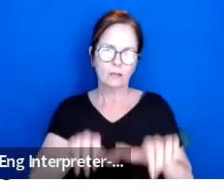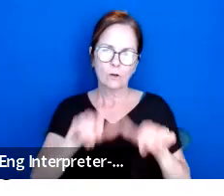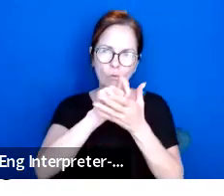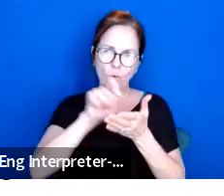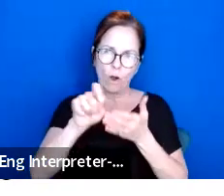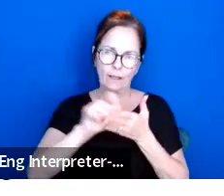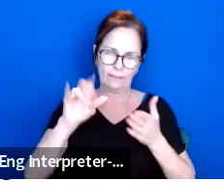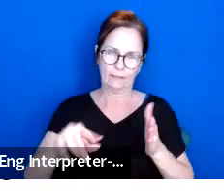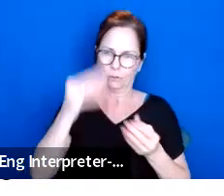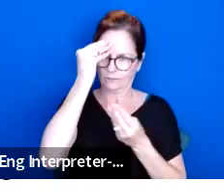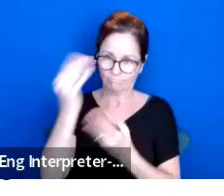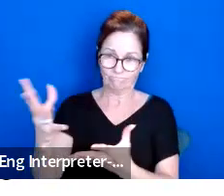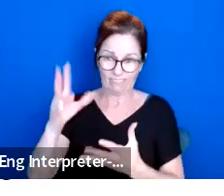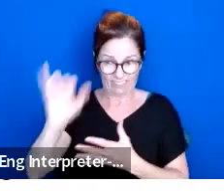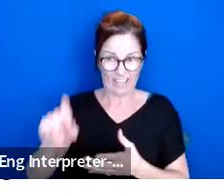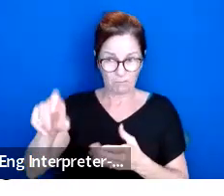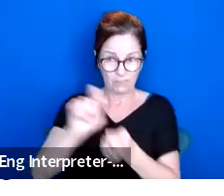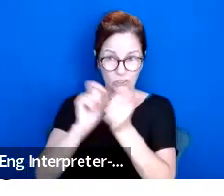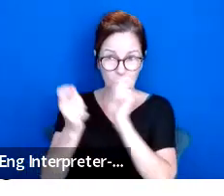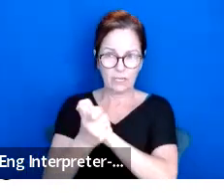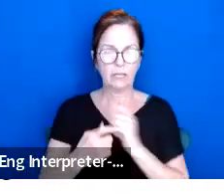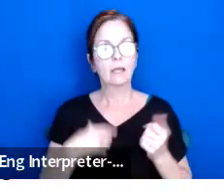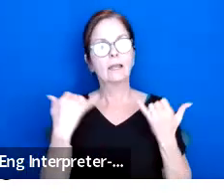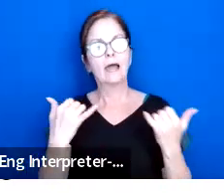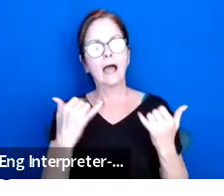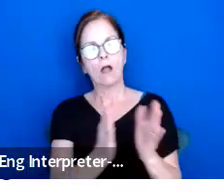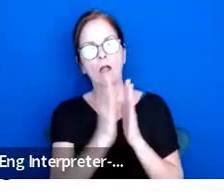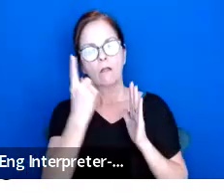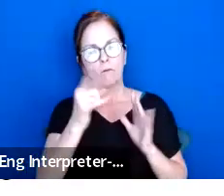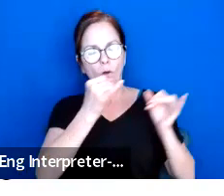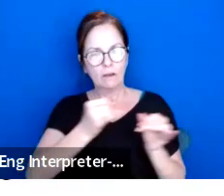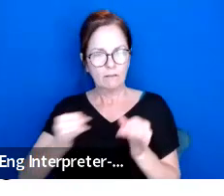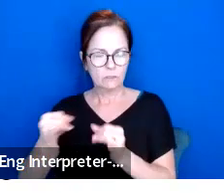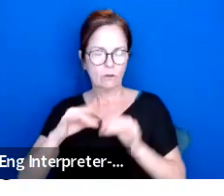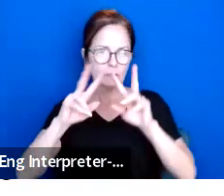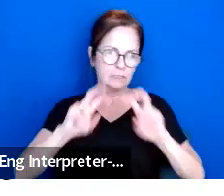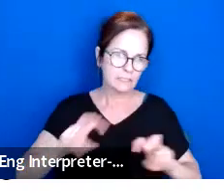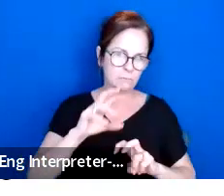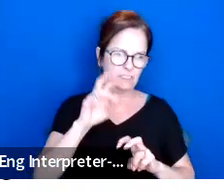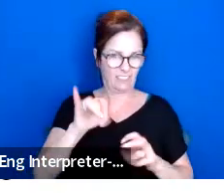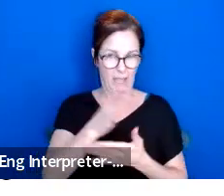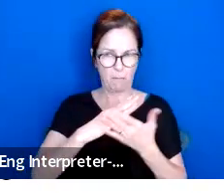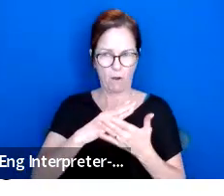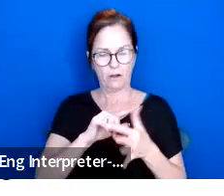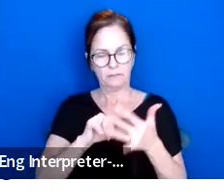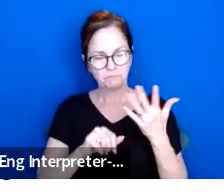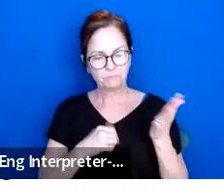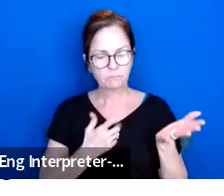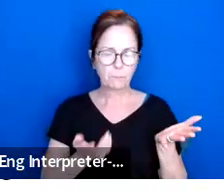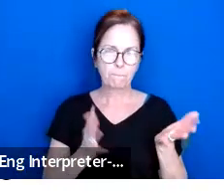Yeah. Now, asking for additional assessments in those particular pieces. Is a little bit of gray area.